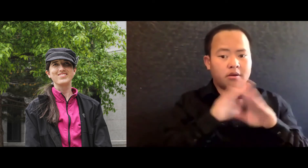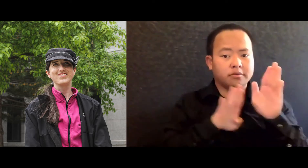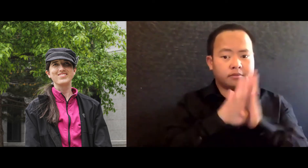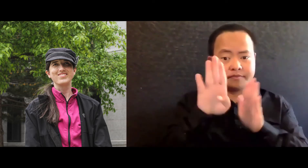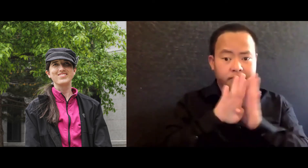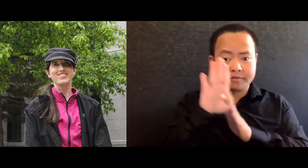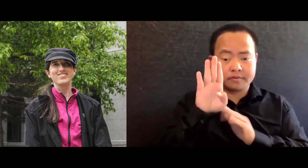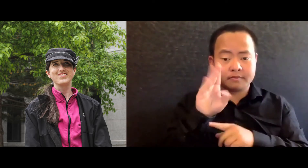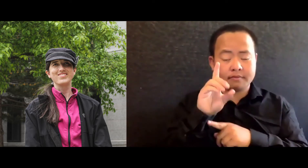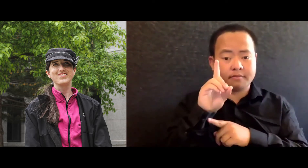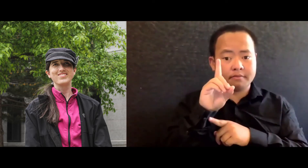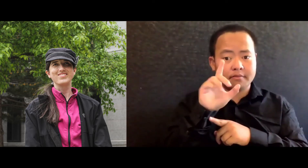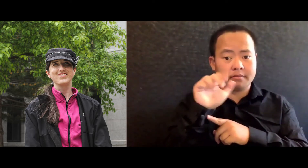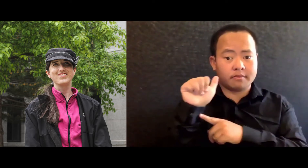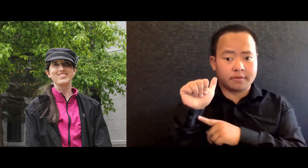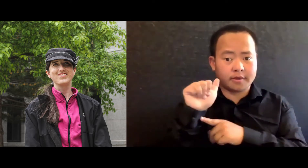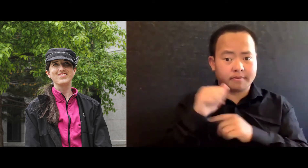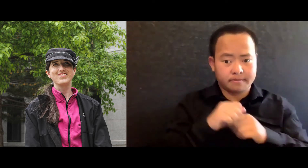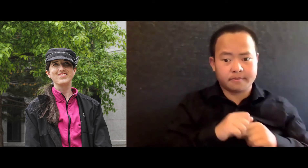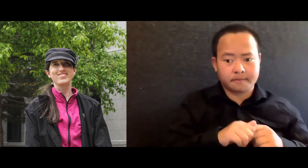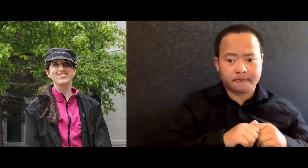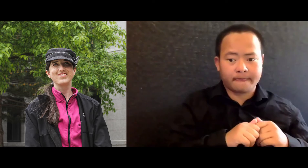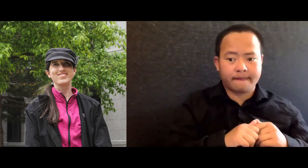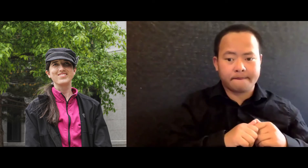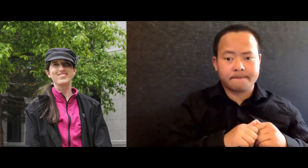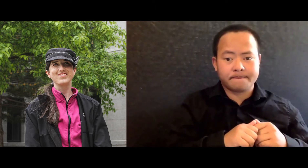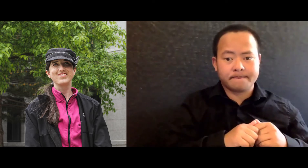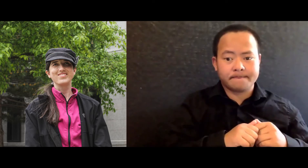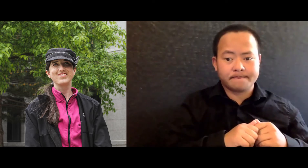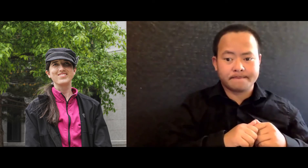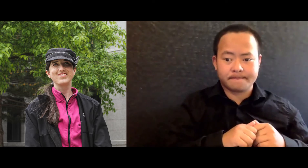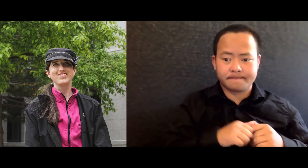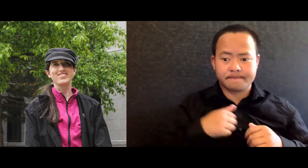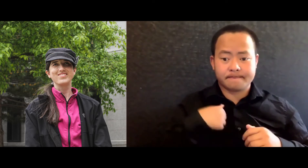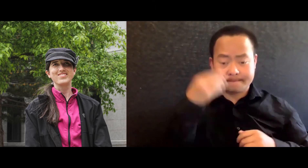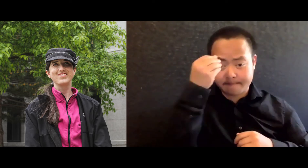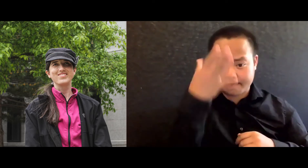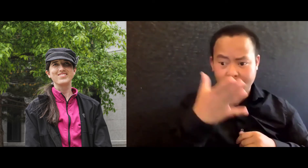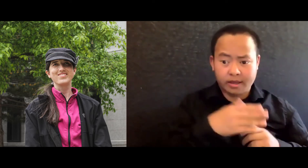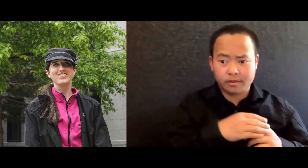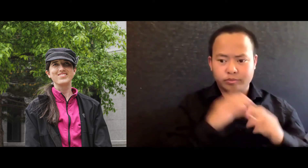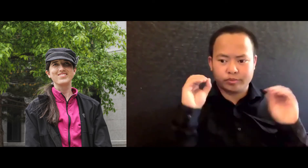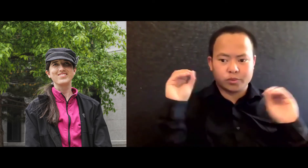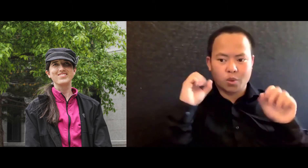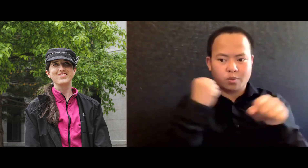on Developmental Disabilities. I told her that there are no statistics